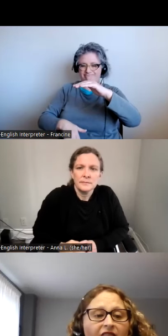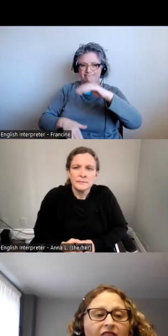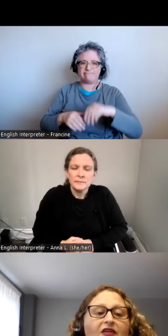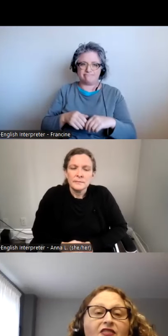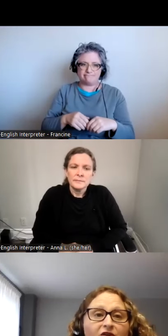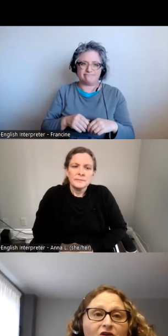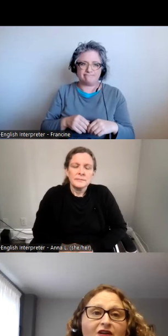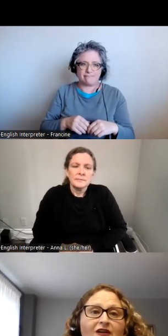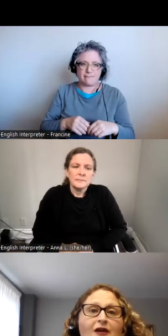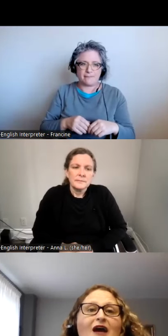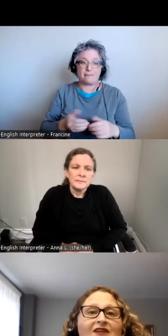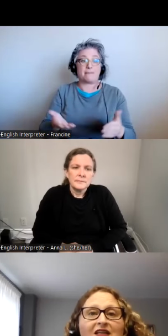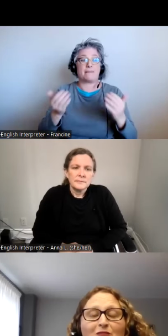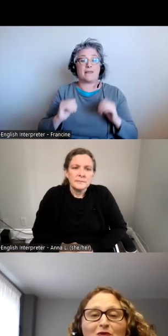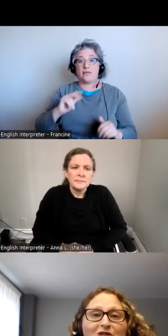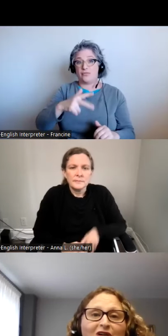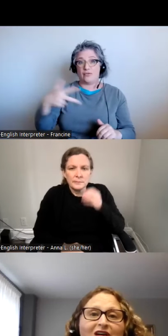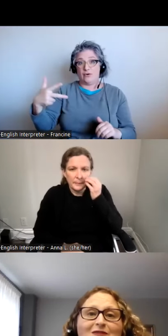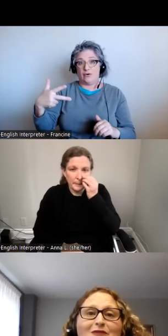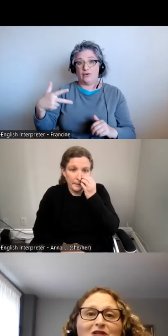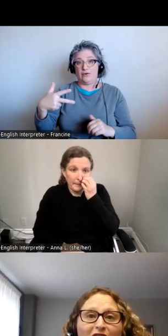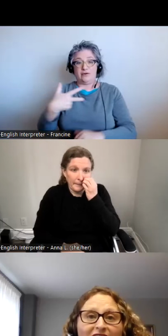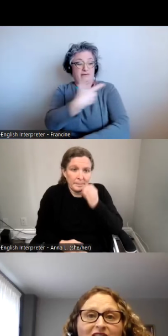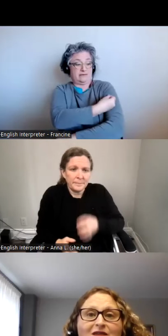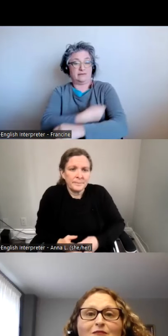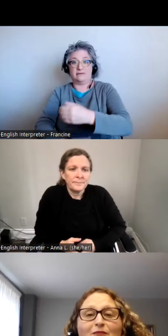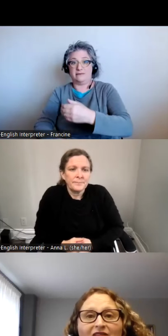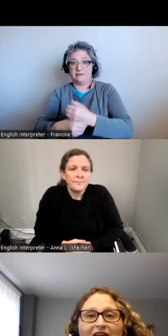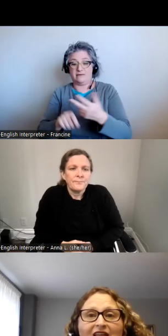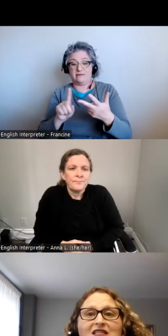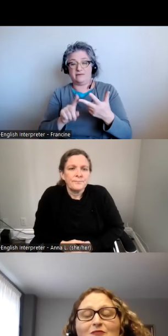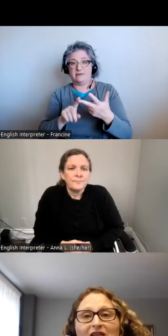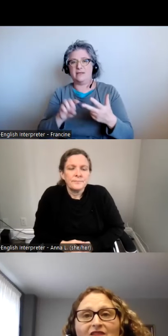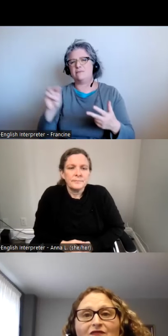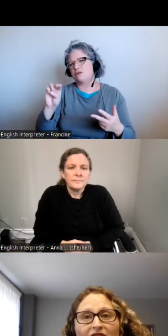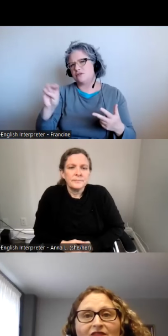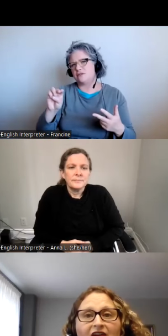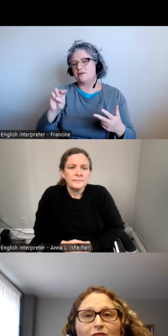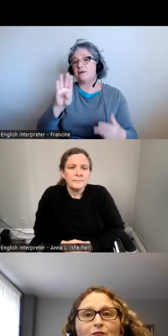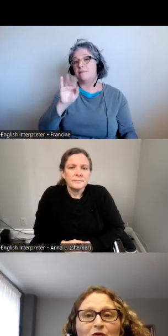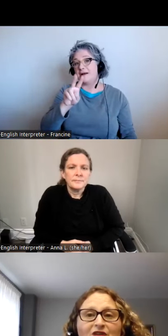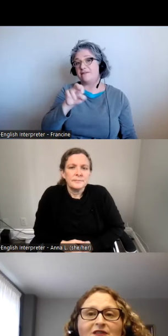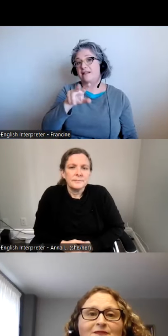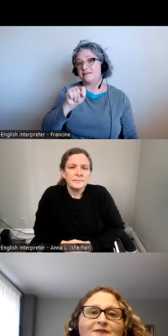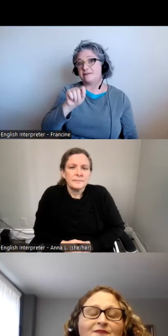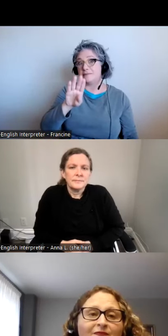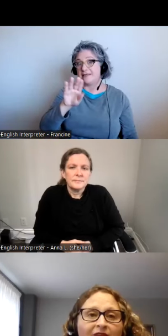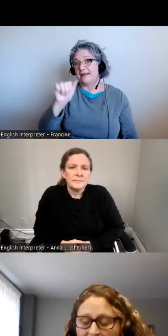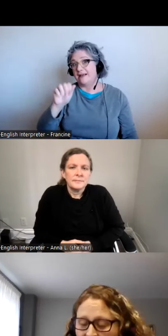B. A.1. This is approved for 18 years of age